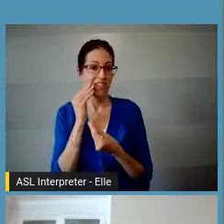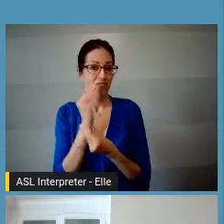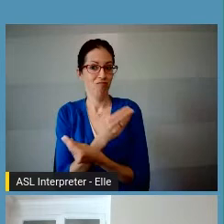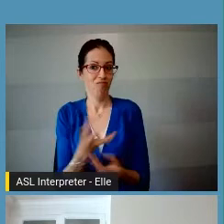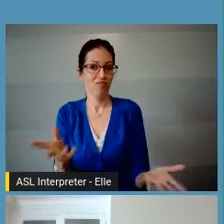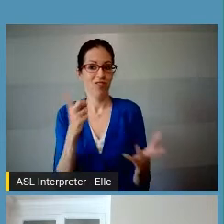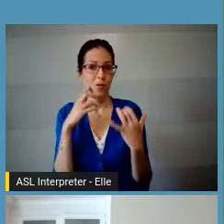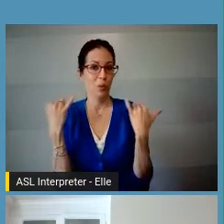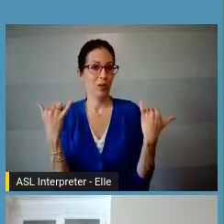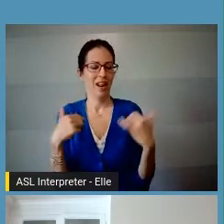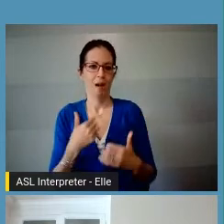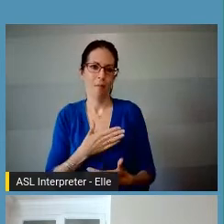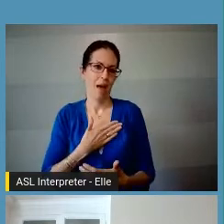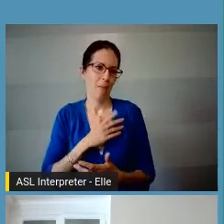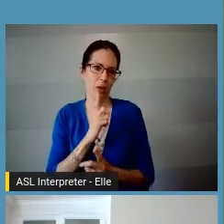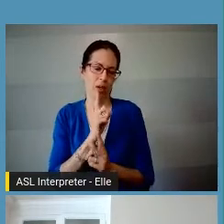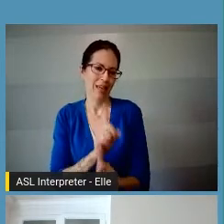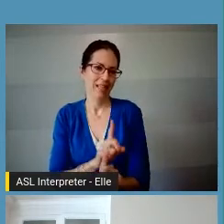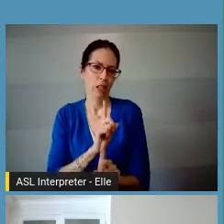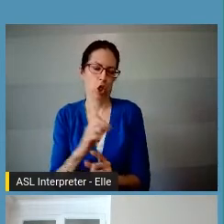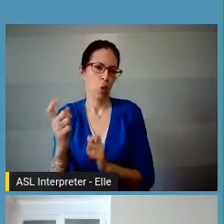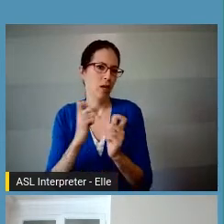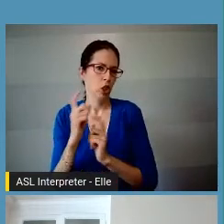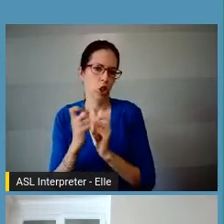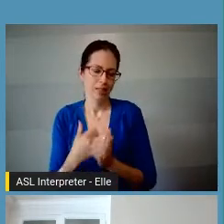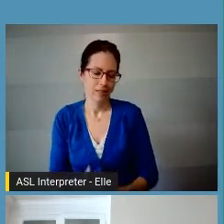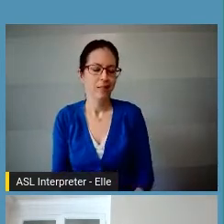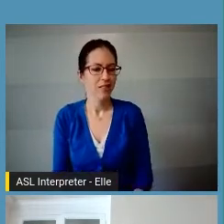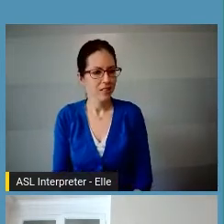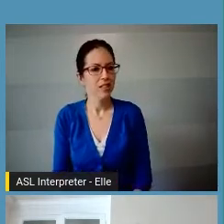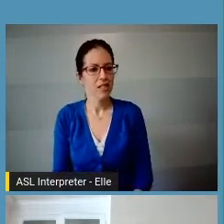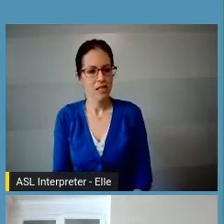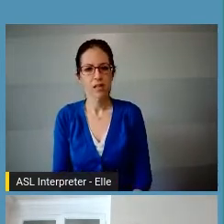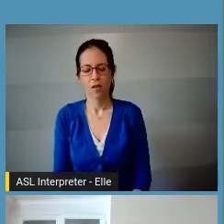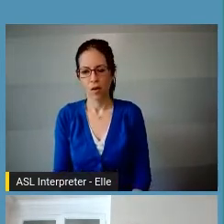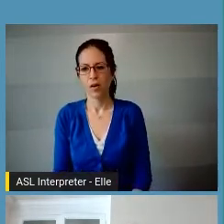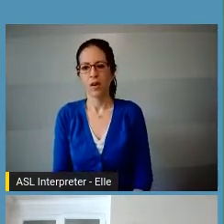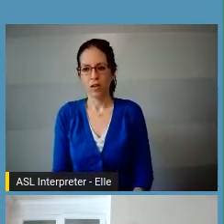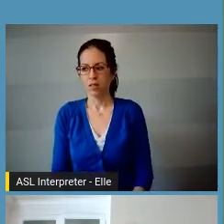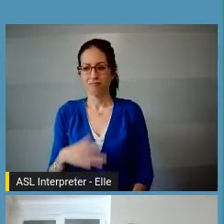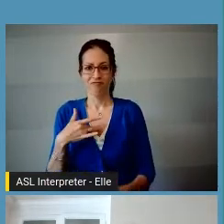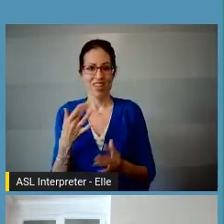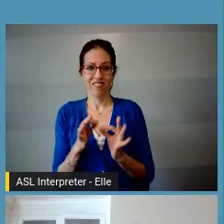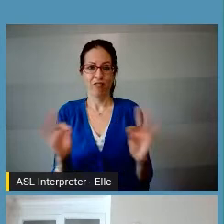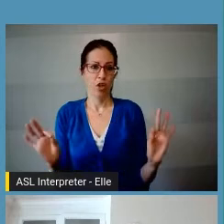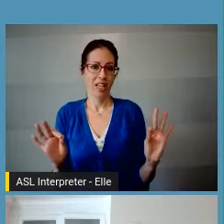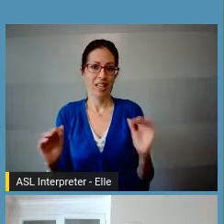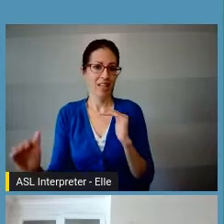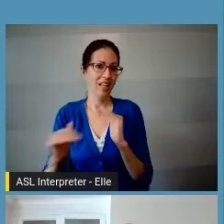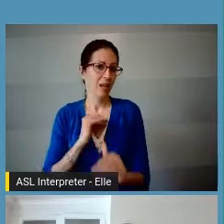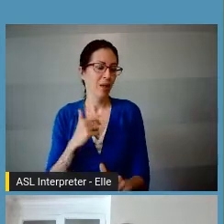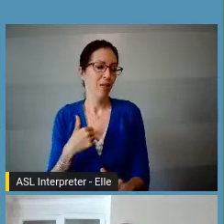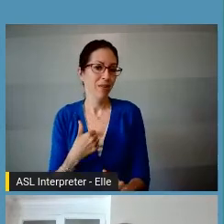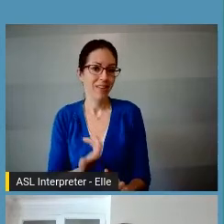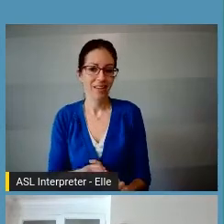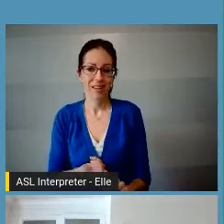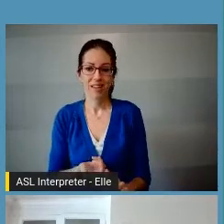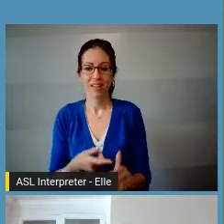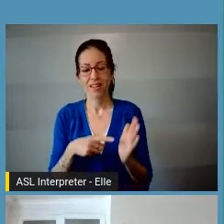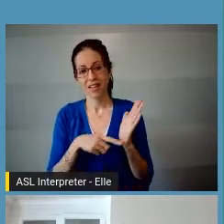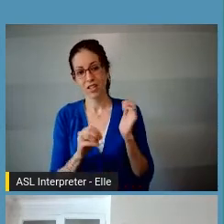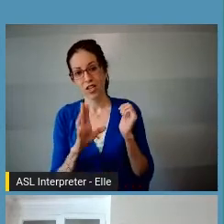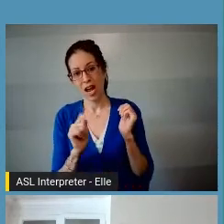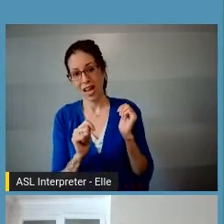at the end. And feel free to email me and please do check out our website and I'm very